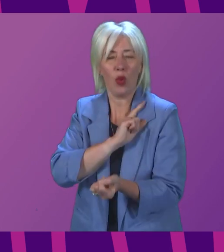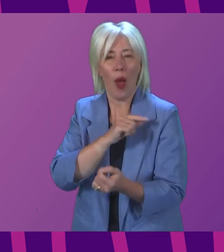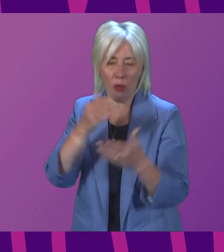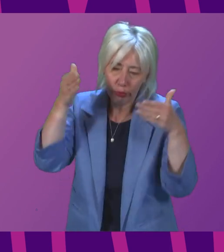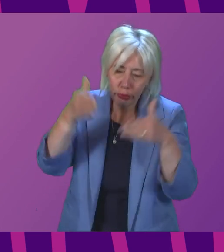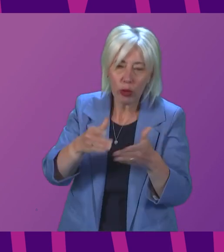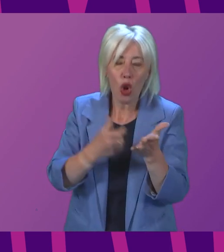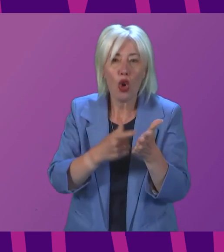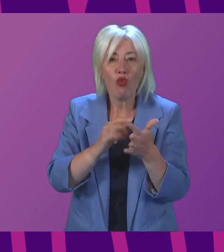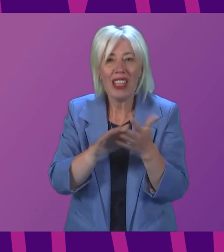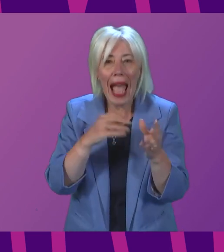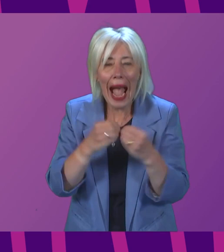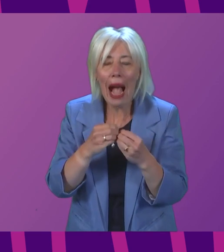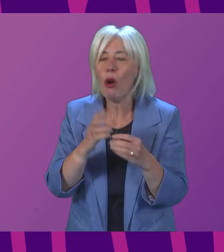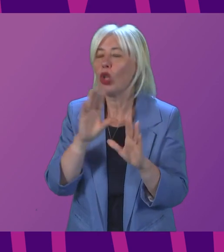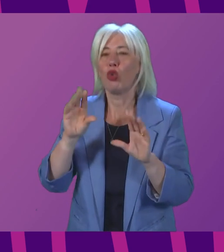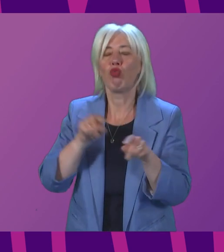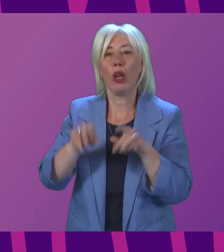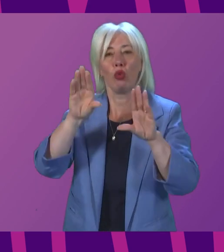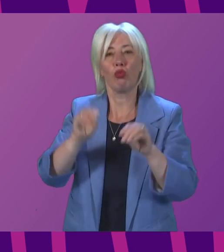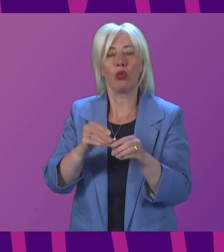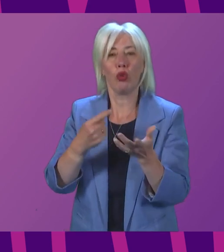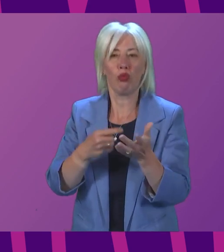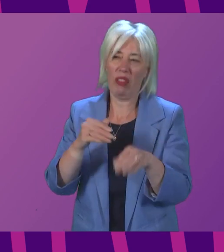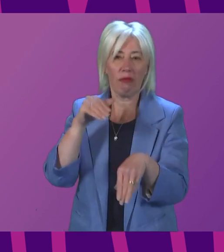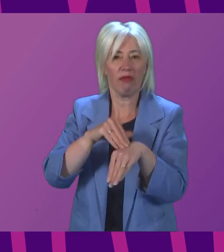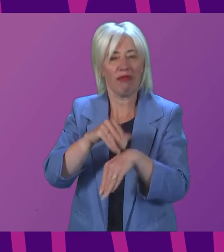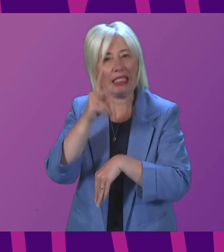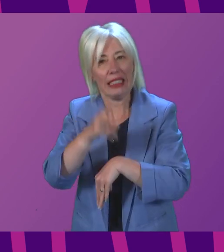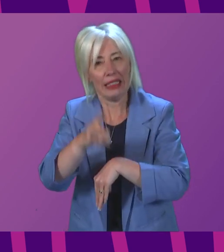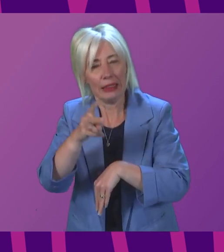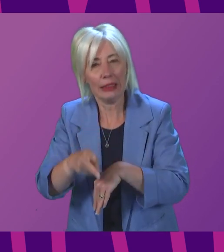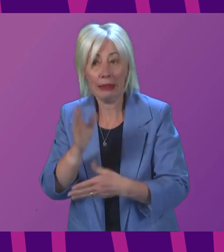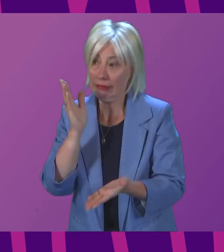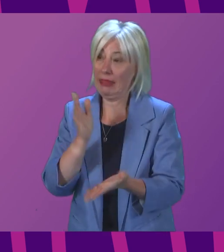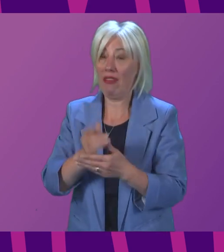and preventing reoffending. Sentences are, of course, a matter for courts and judges.